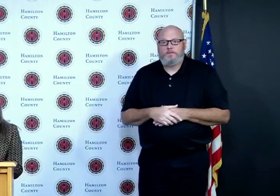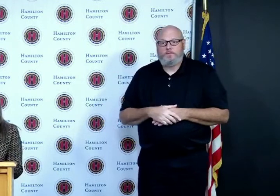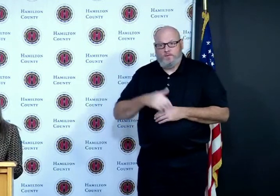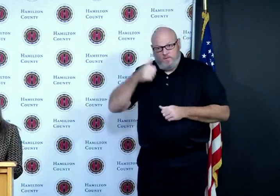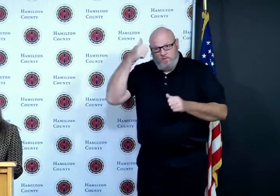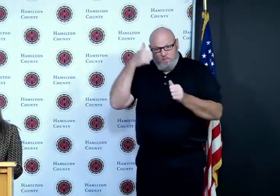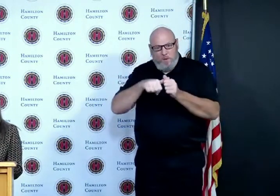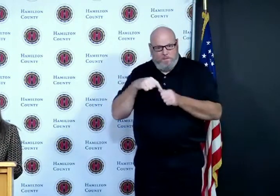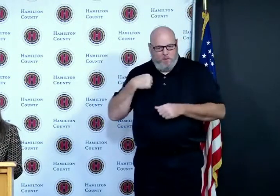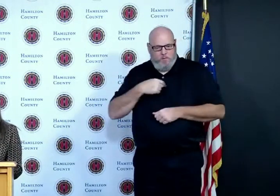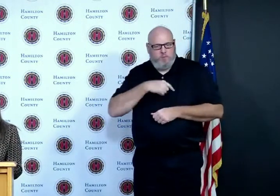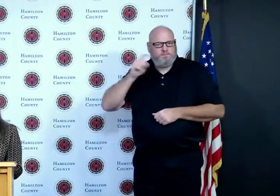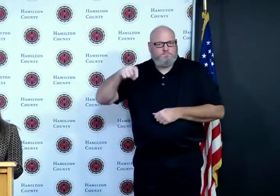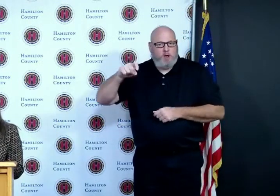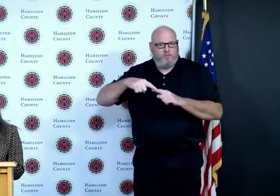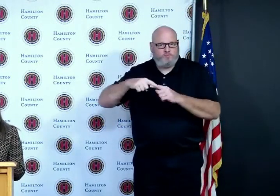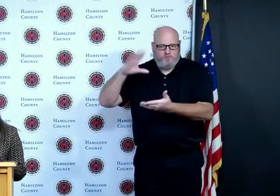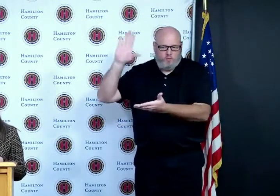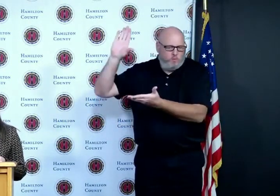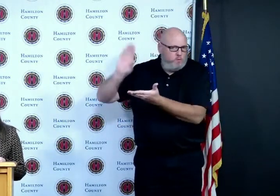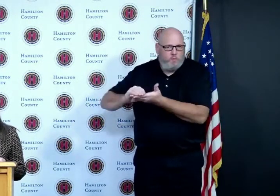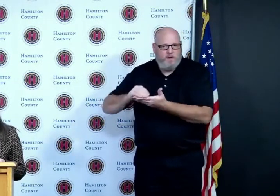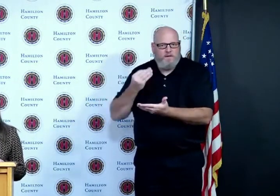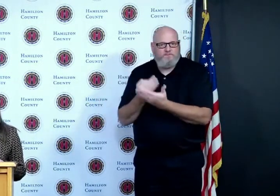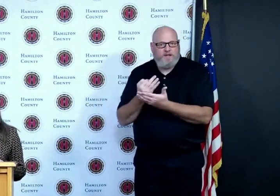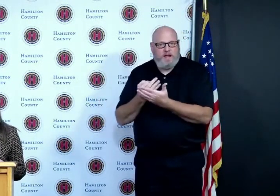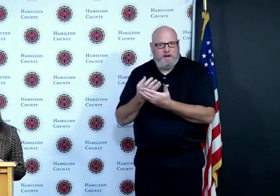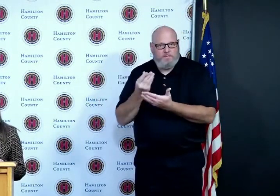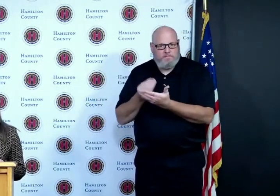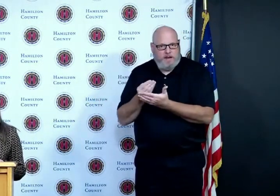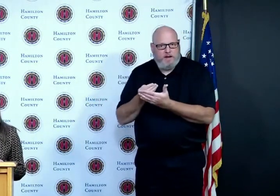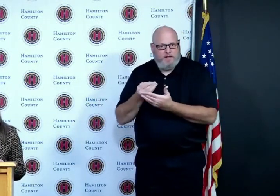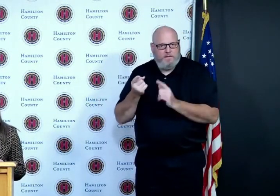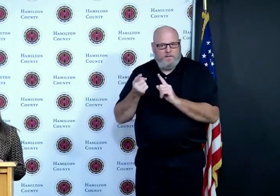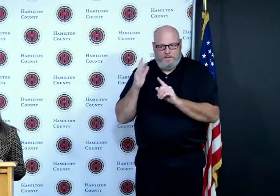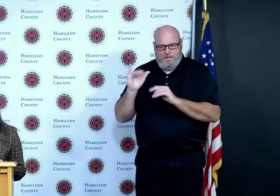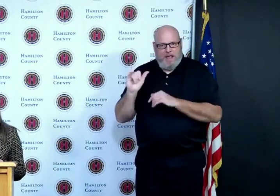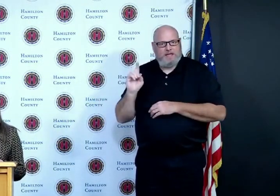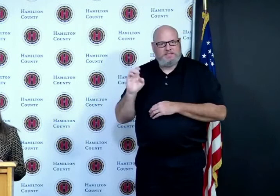there at the end of the year are then continuing on for some of the services that were already